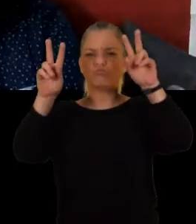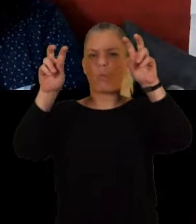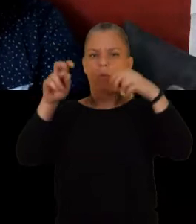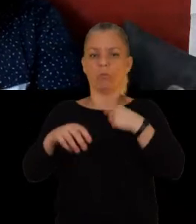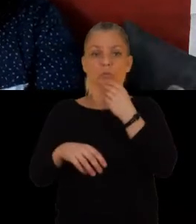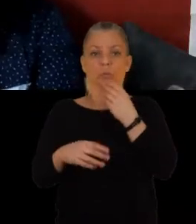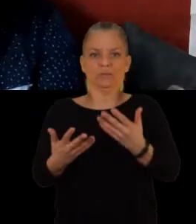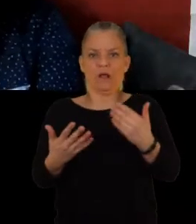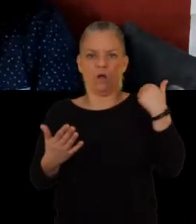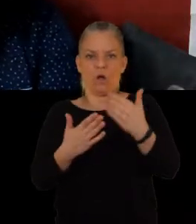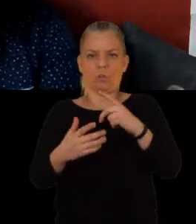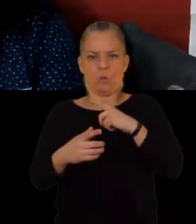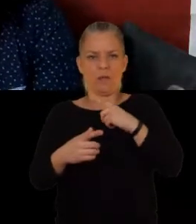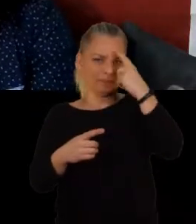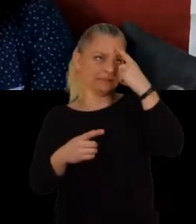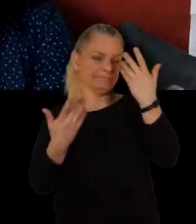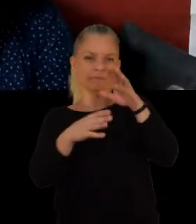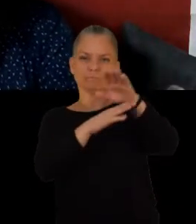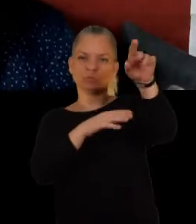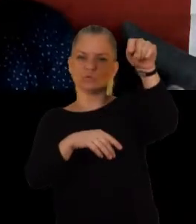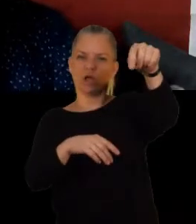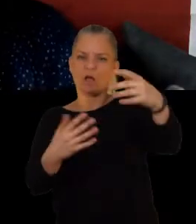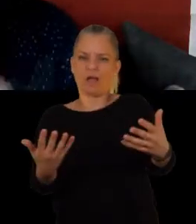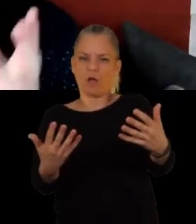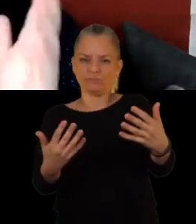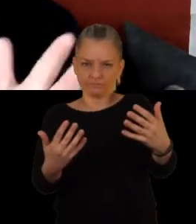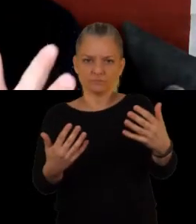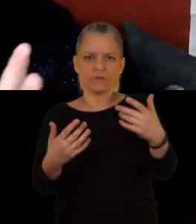yeah so this is uh this is the term i've started using because i'm trying to think about the future